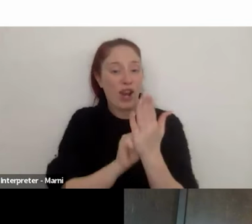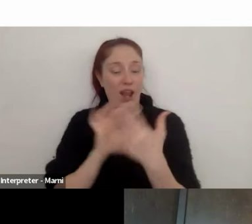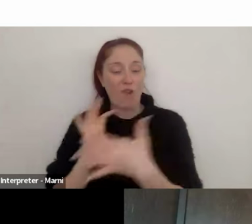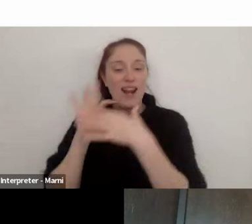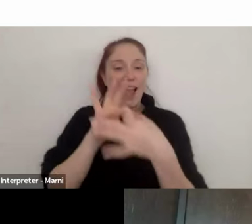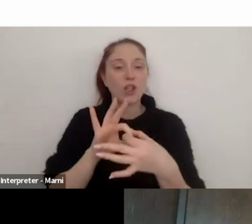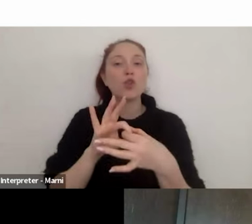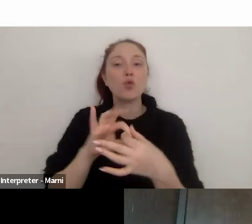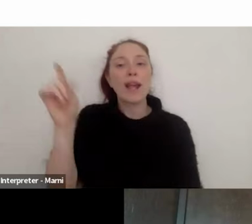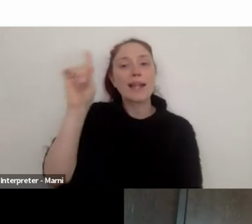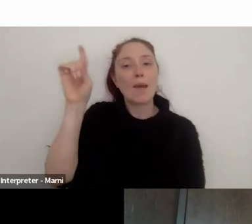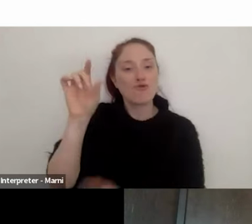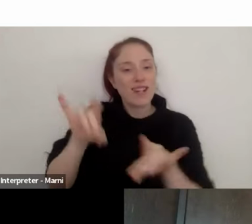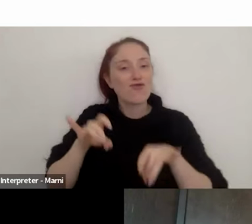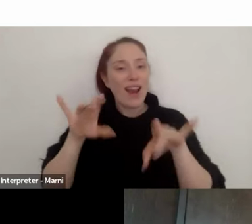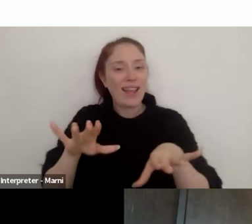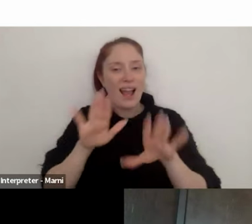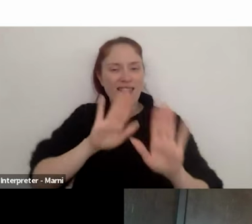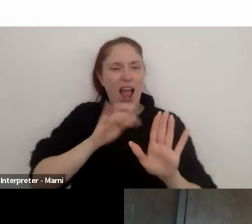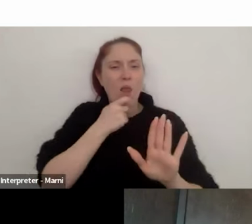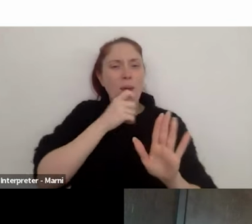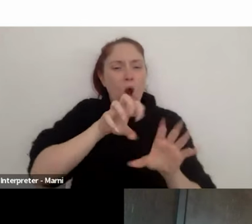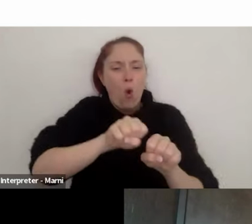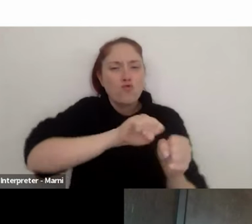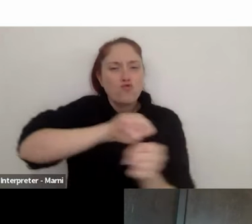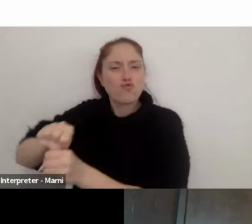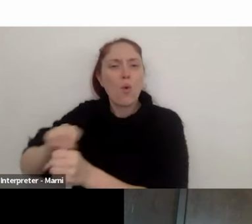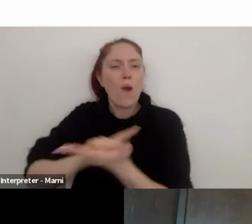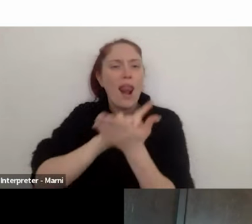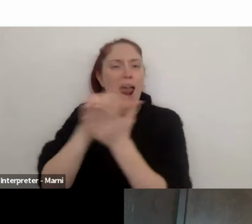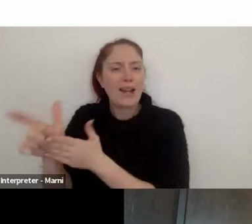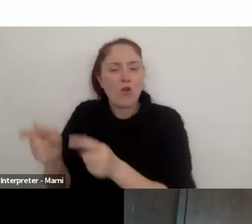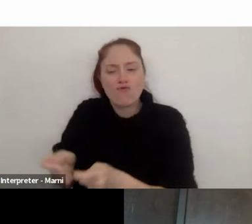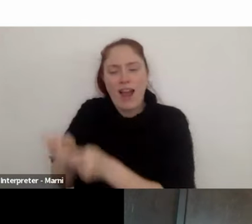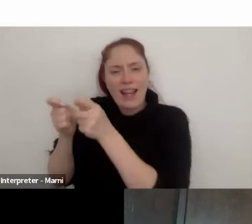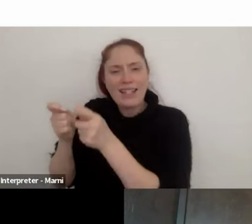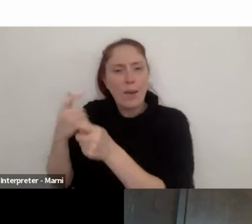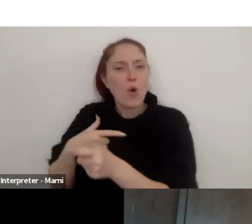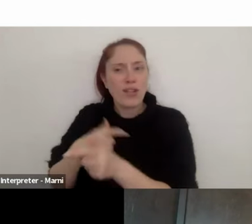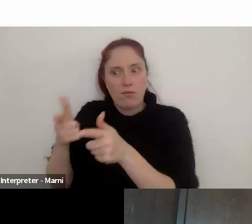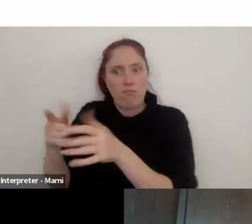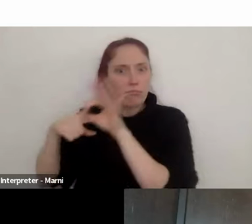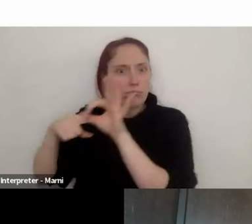bit more about this later because this has been a big topic of conversation with people so far.